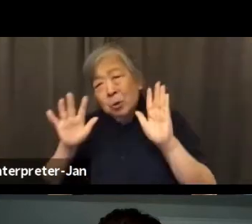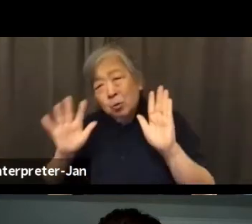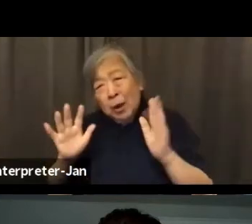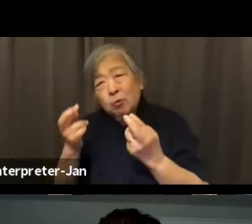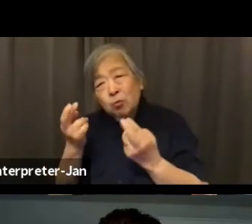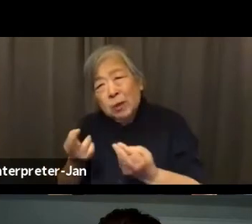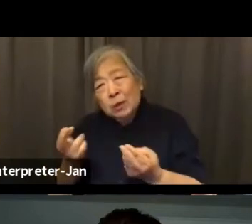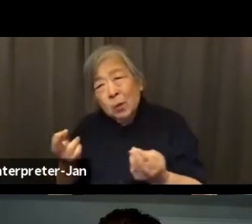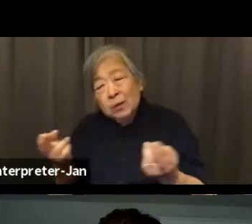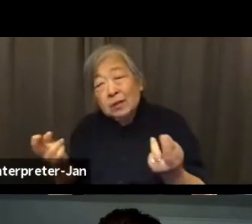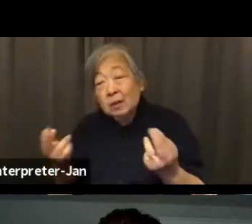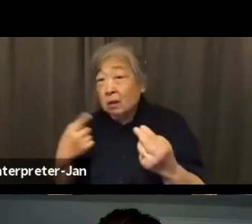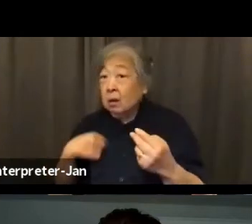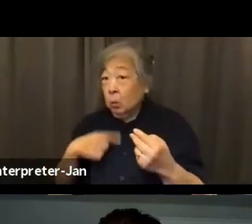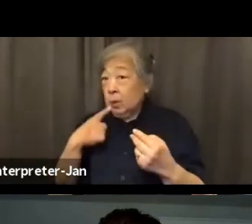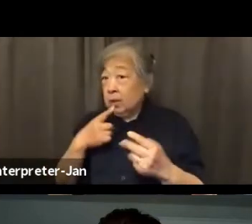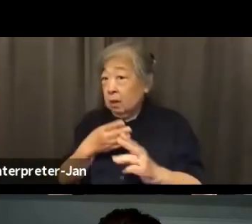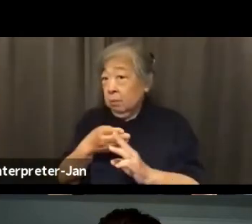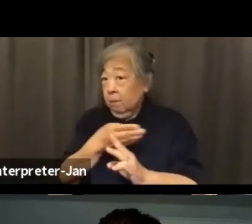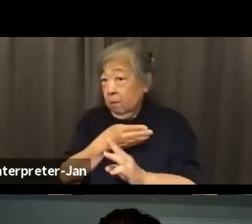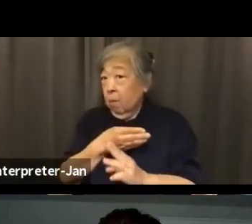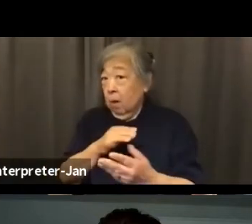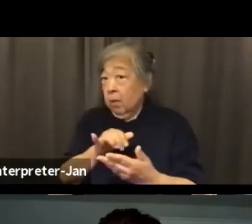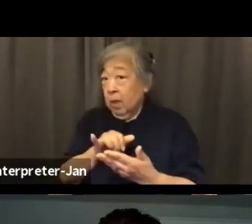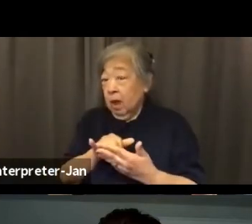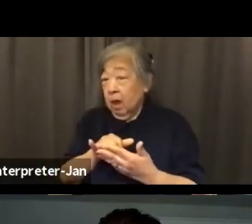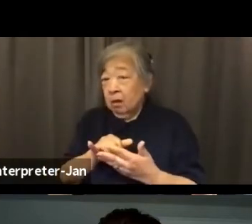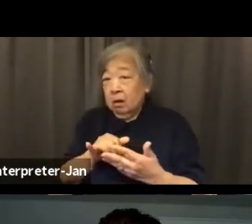Like we were saying before, there's a lot of, there are a lot of features built into